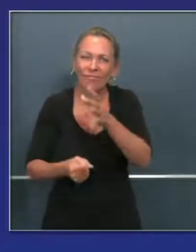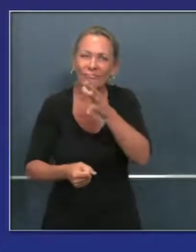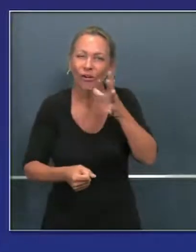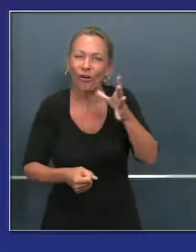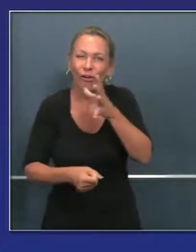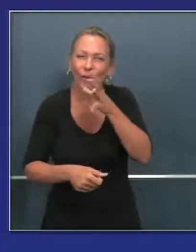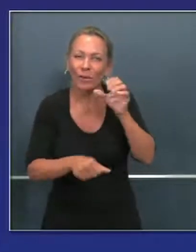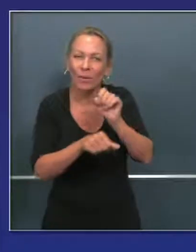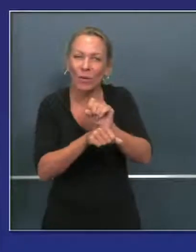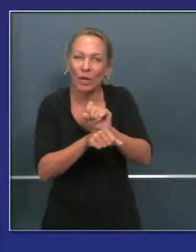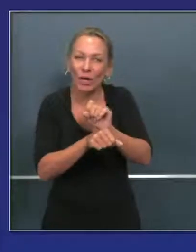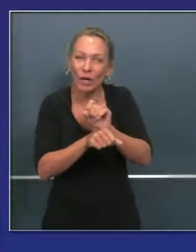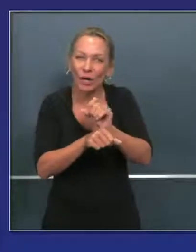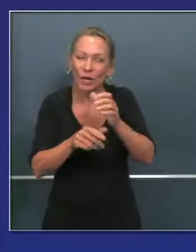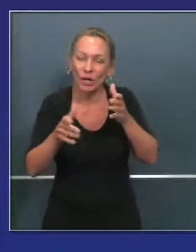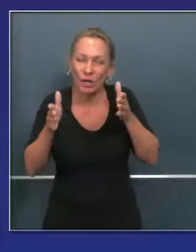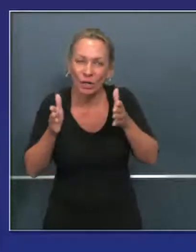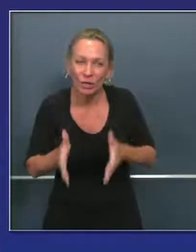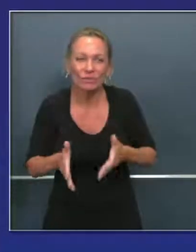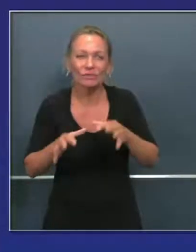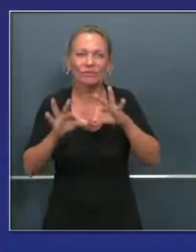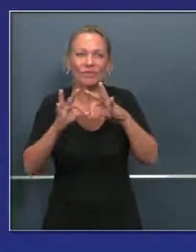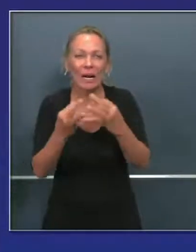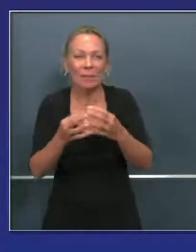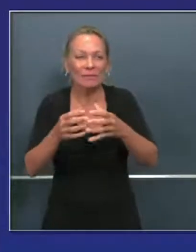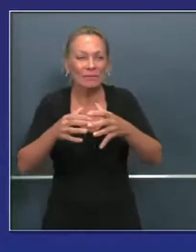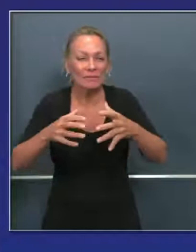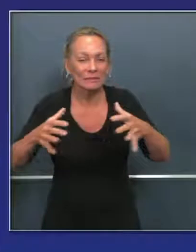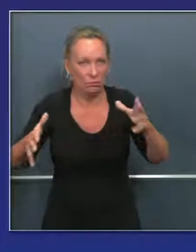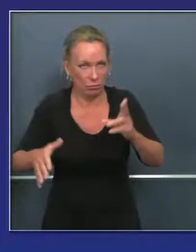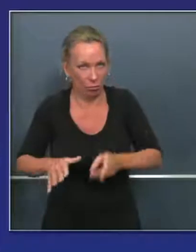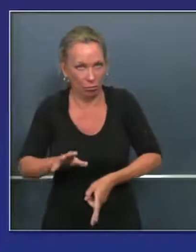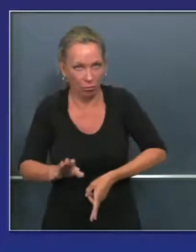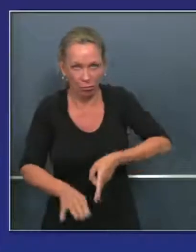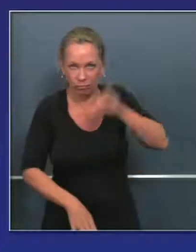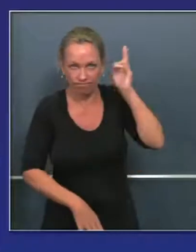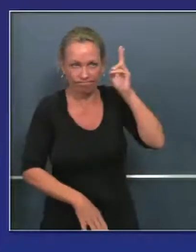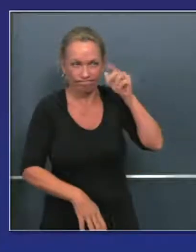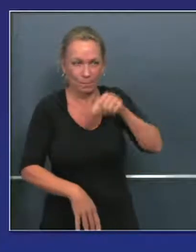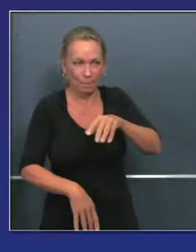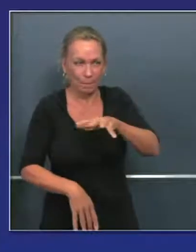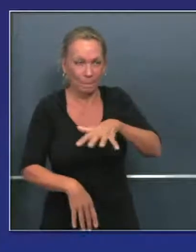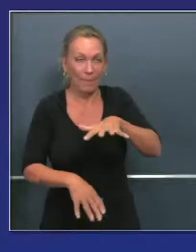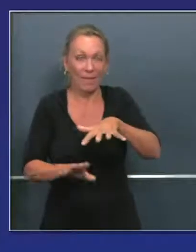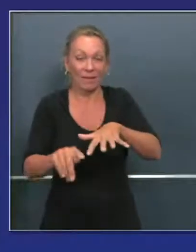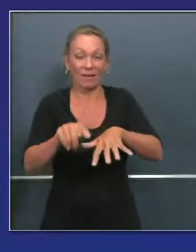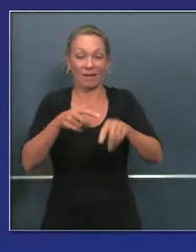family gatherings so again emphasizing that each County each part of the state needs a different